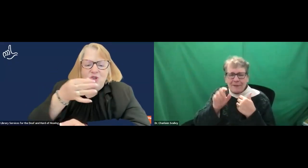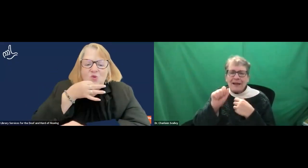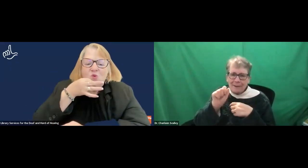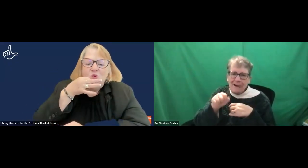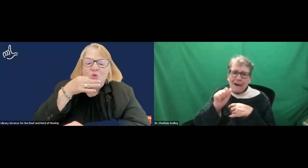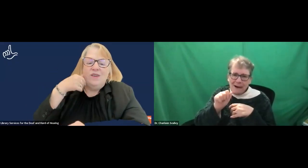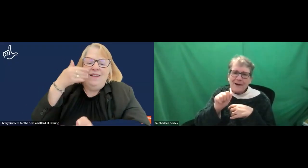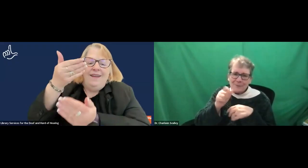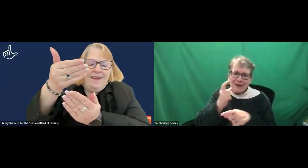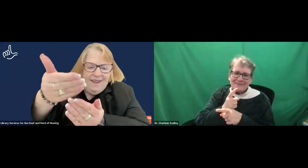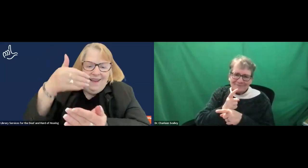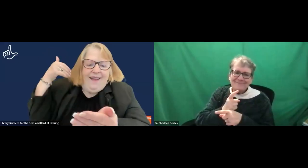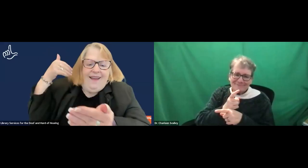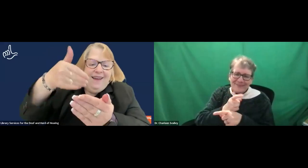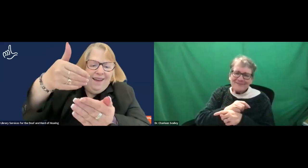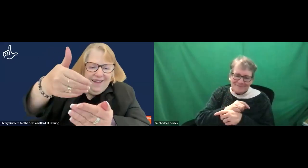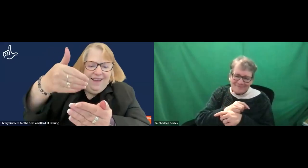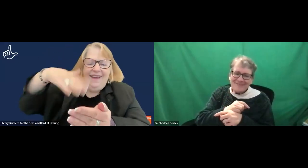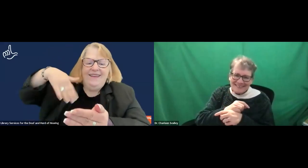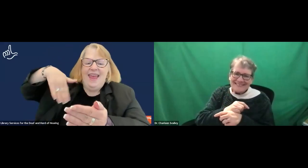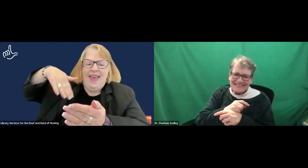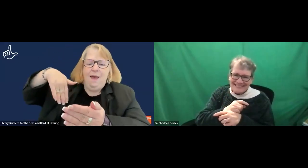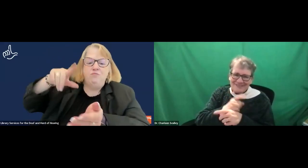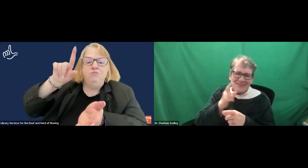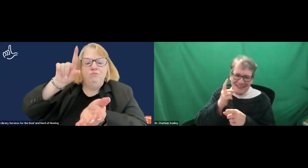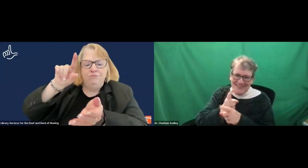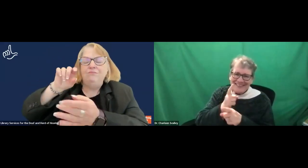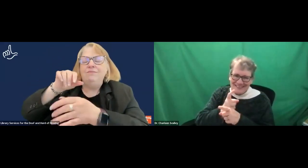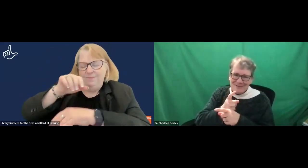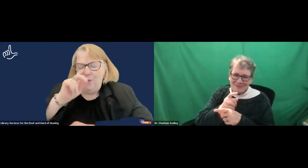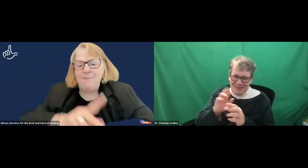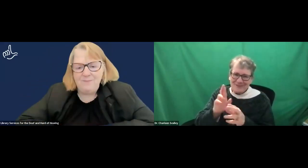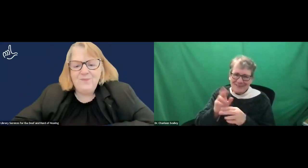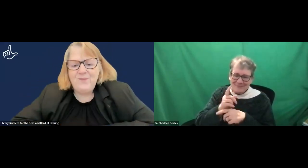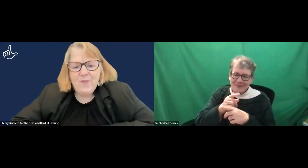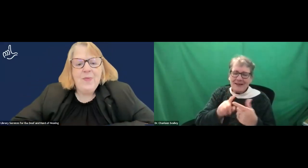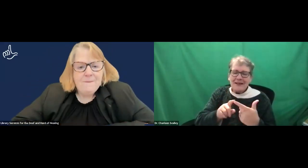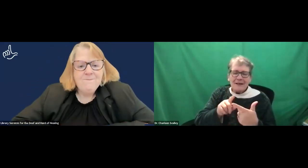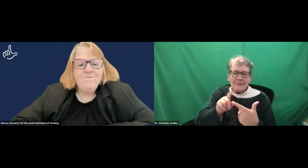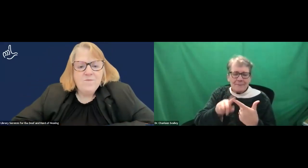And then that second question that you asked. [Interpreter for Brenda] Okay, so you mean, like, it's not-- it's not fully, um...